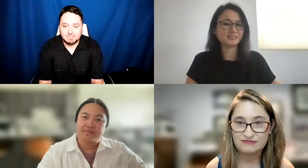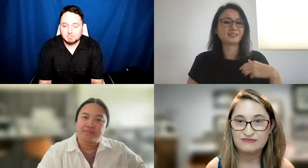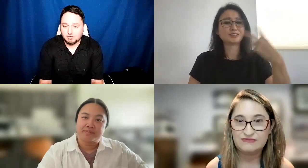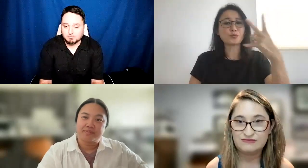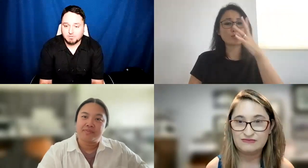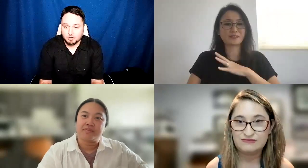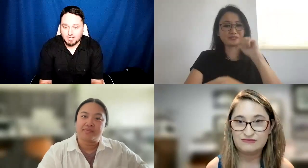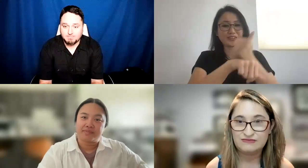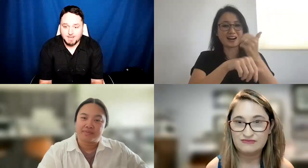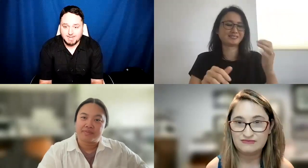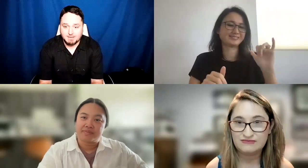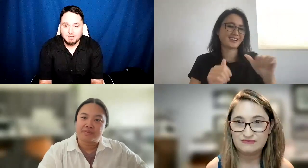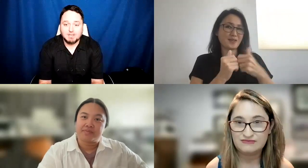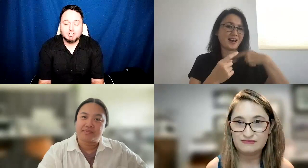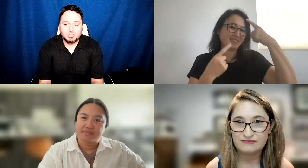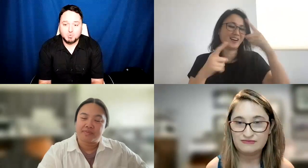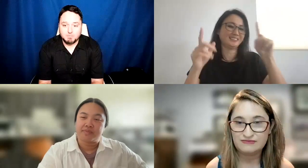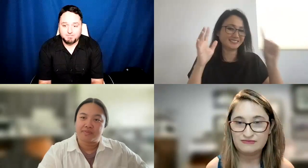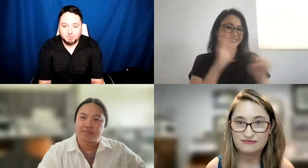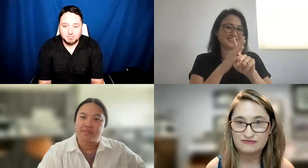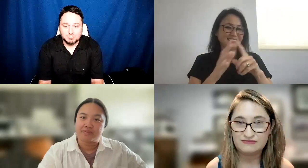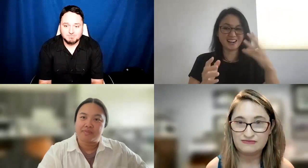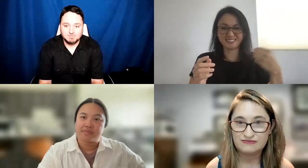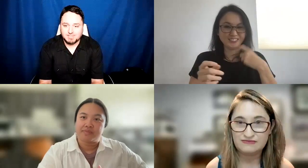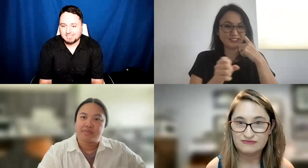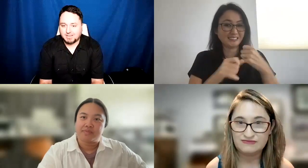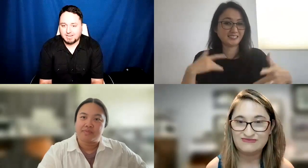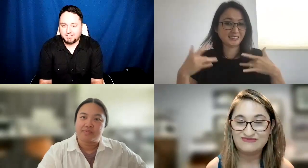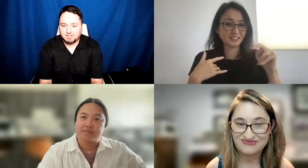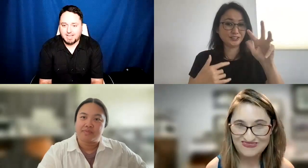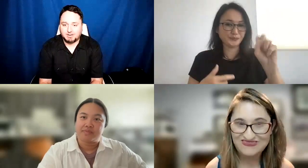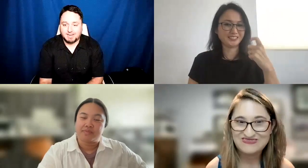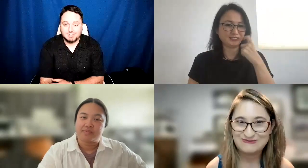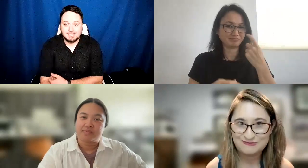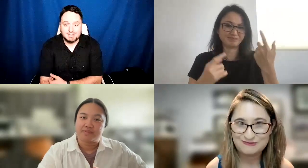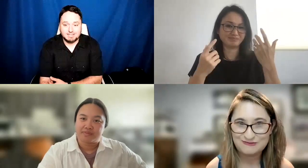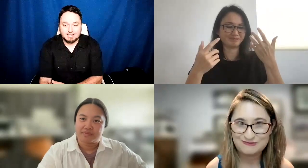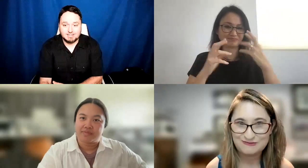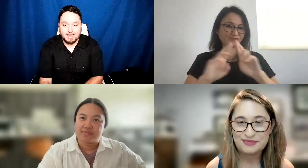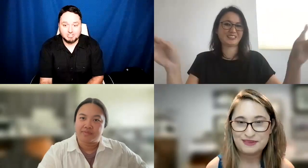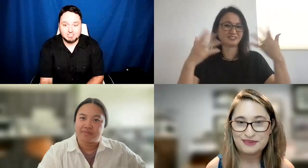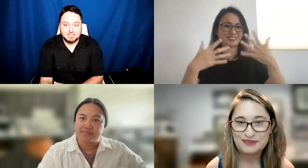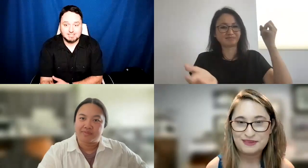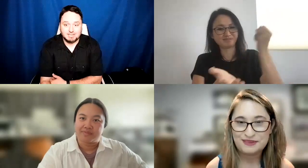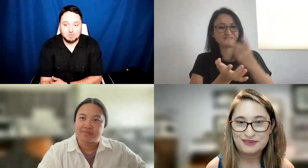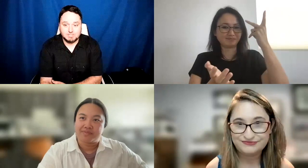so it's her name, my name, two woman founders. So that's how I kinda figured it out and I got excited and I actually just got the exciting news